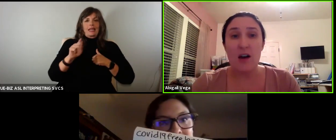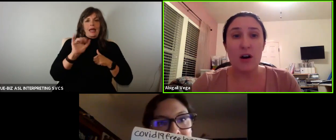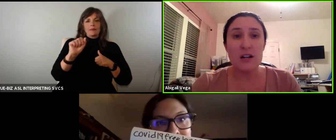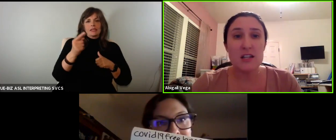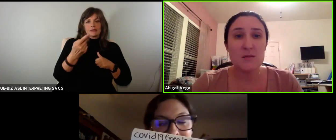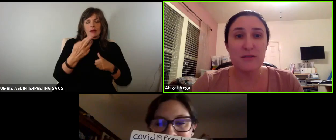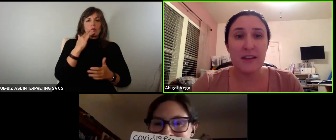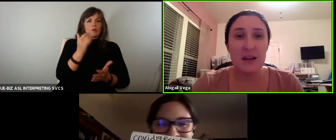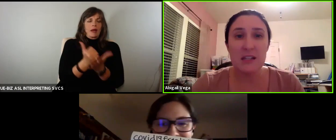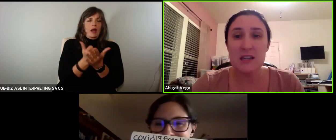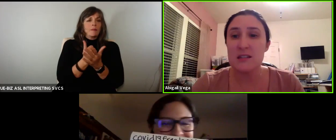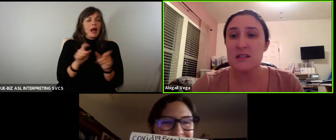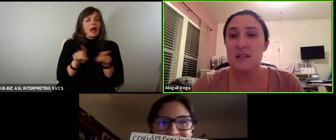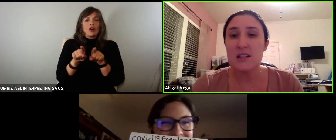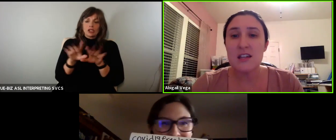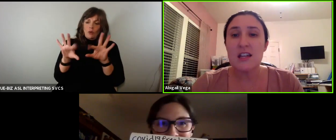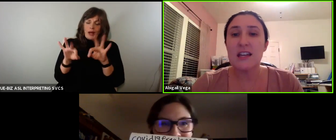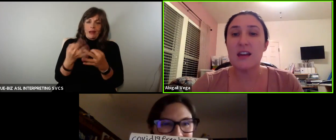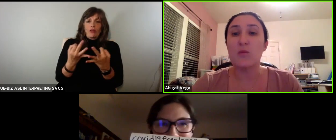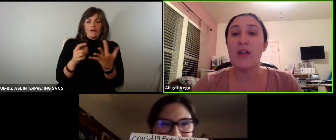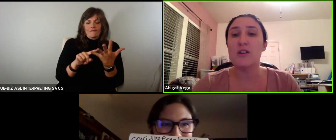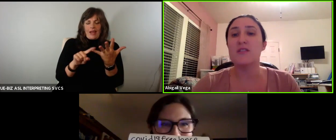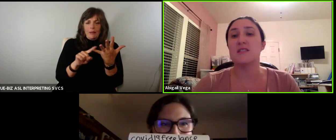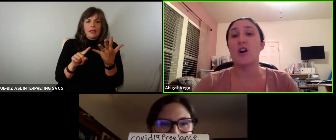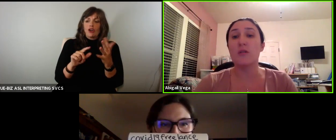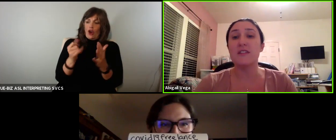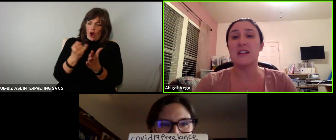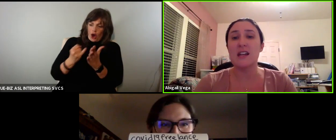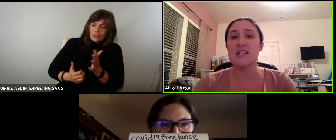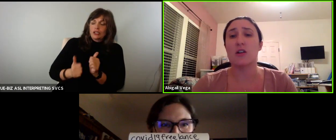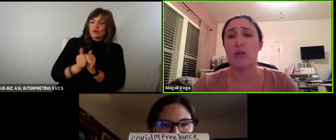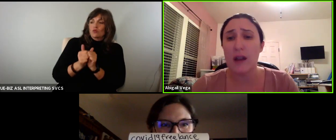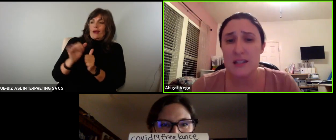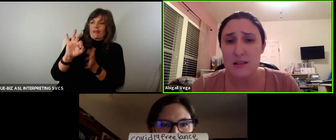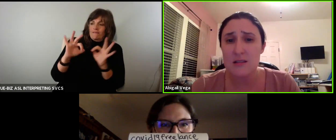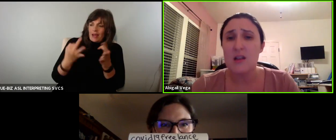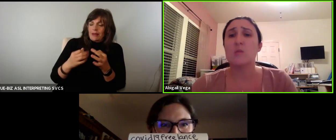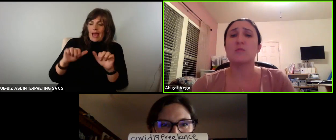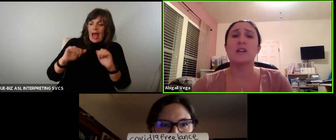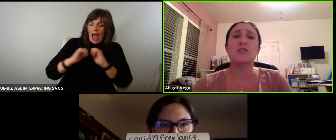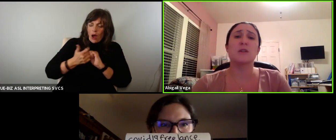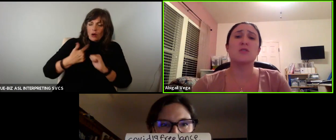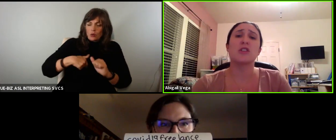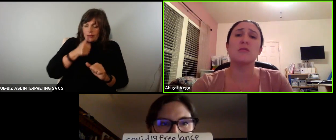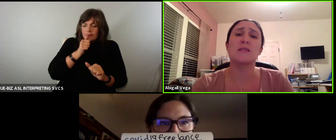how artists with families can weather this COVID-19 crisis with Rachel Spencer Hewitt